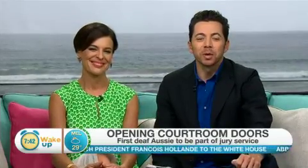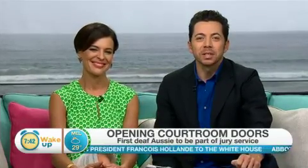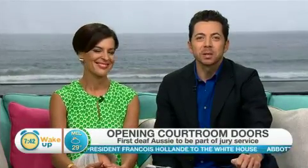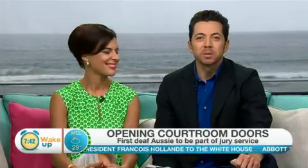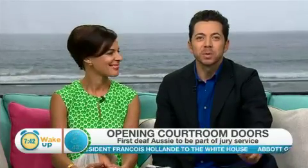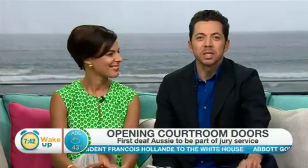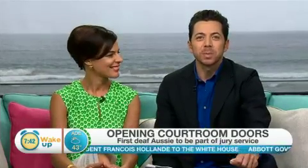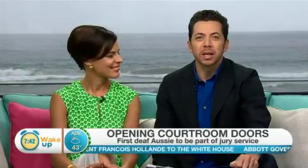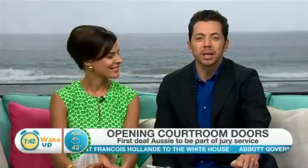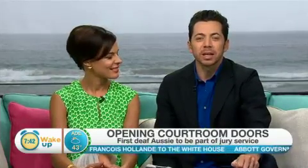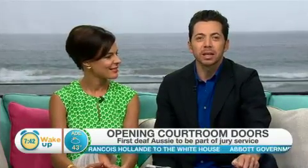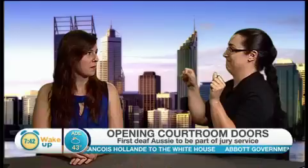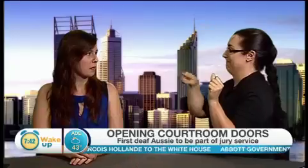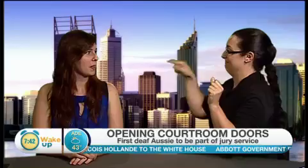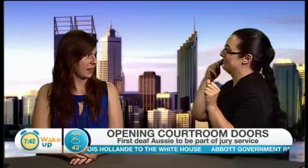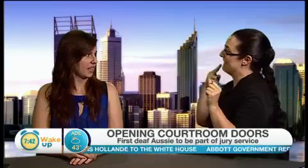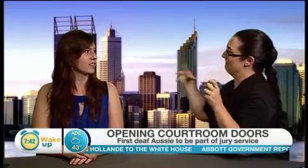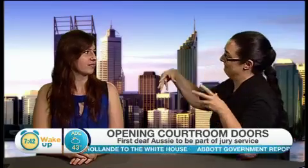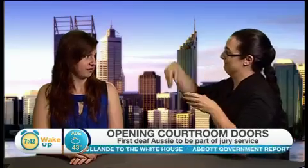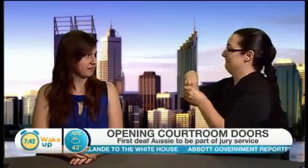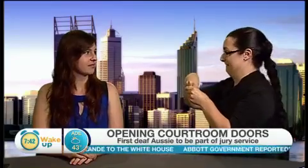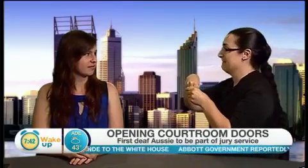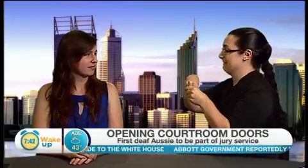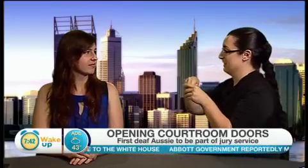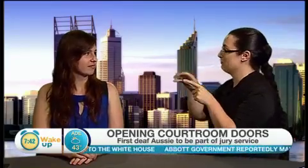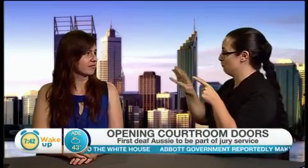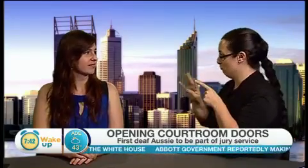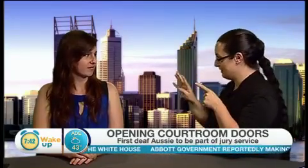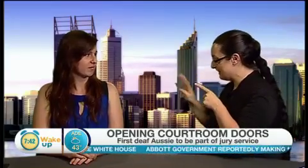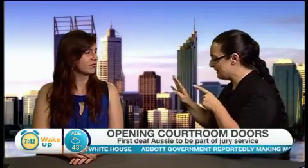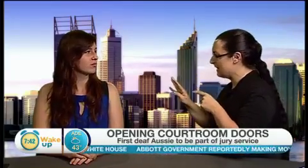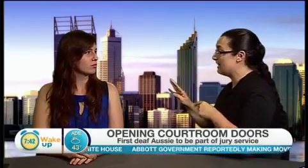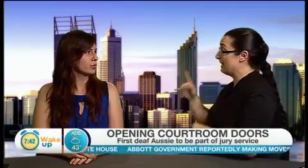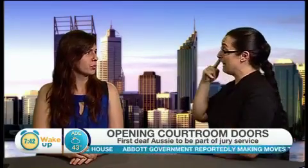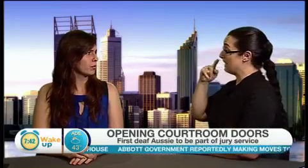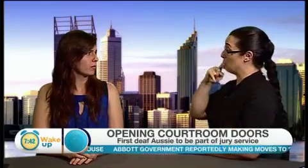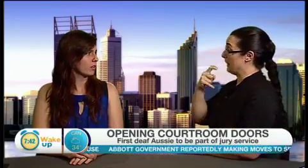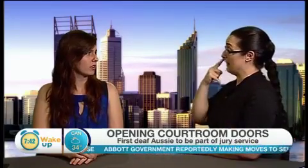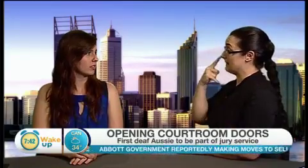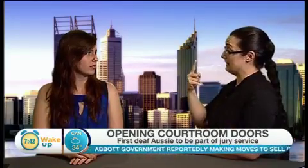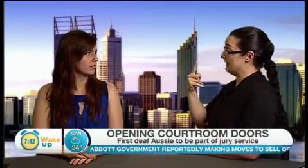terms of participanting in jury service. Do you think we are going to see an across-the-board change